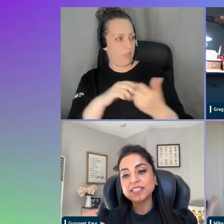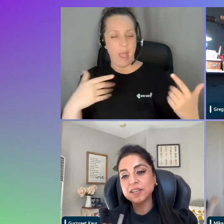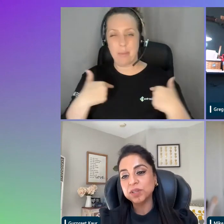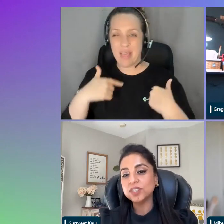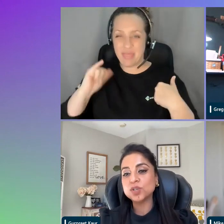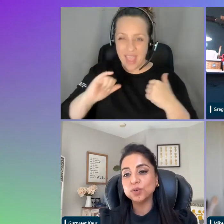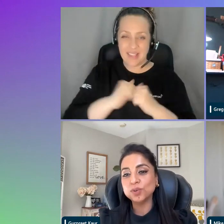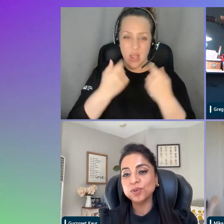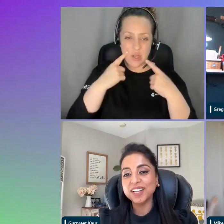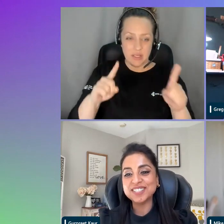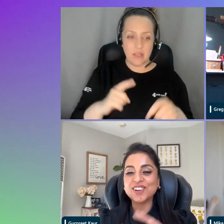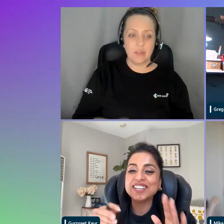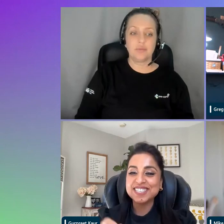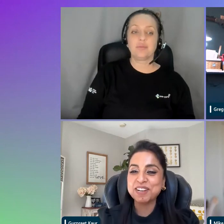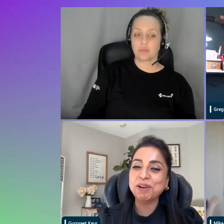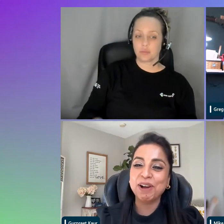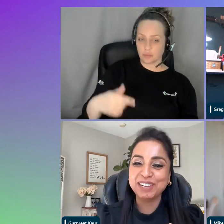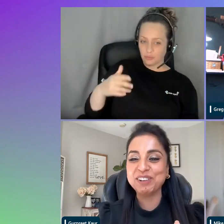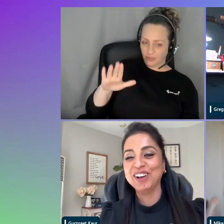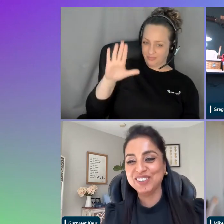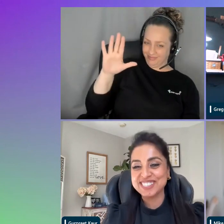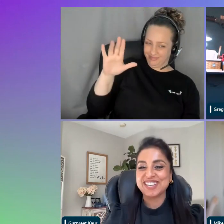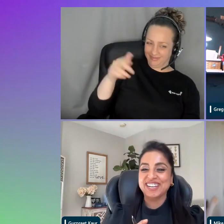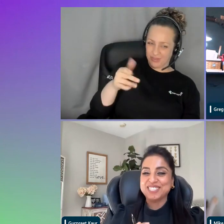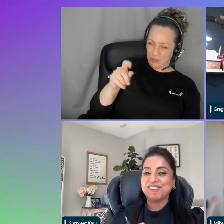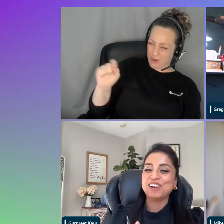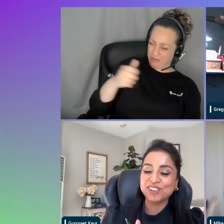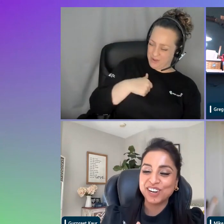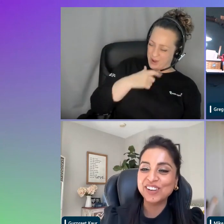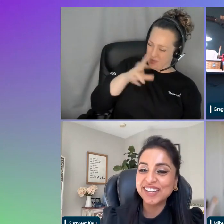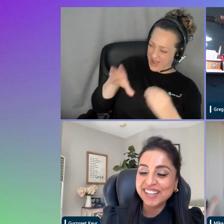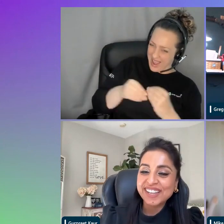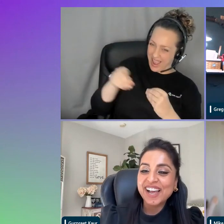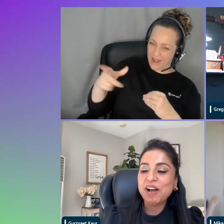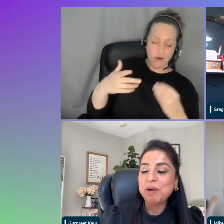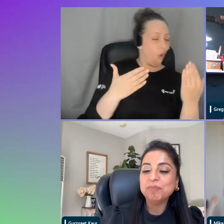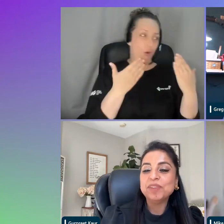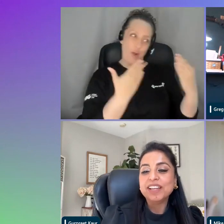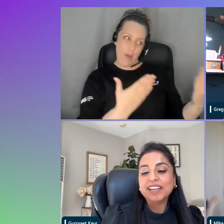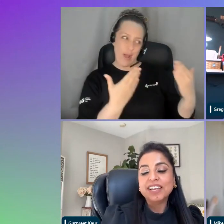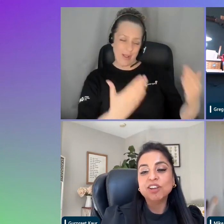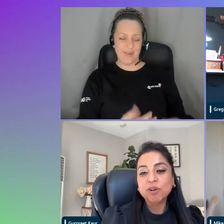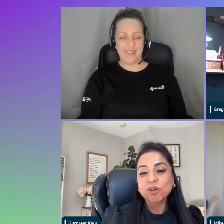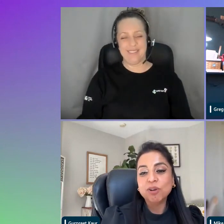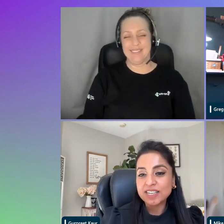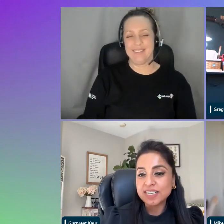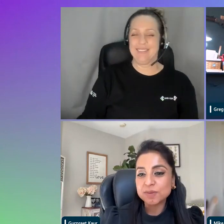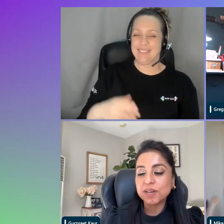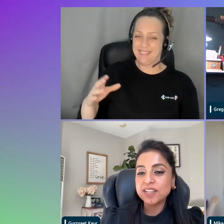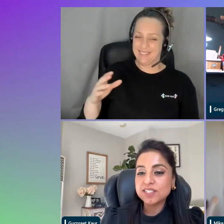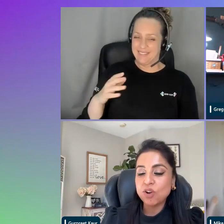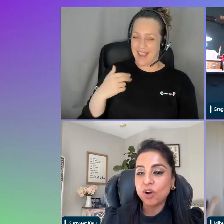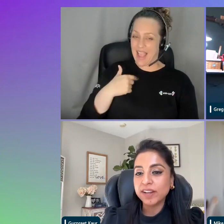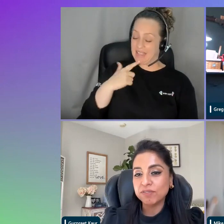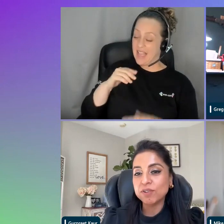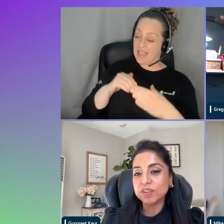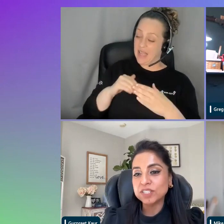able to act on their own. That's how you're going to be